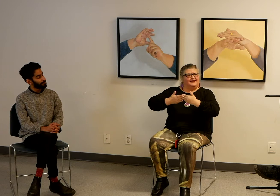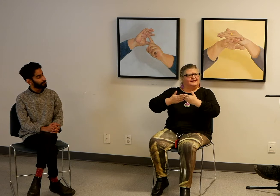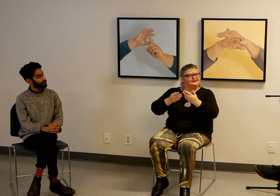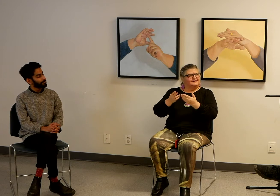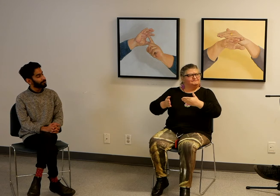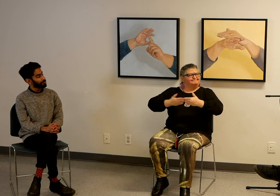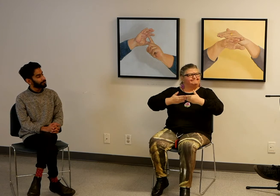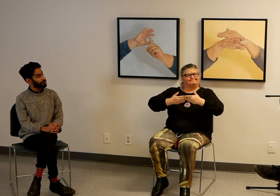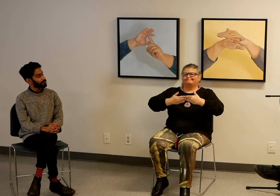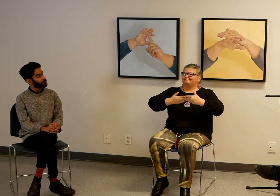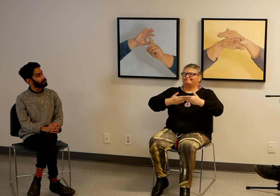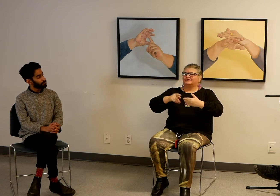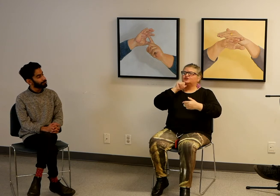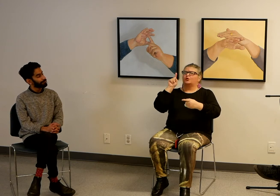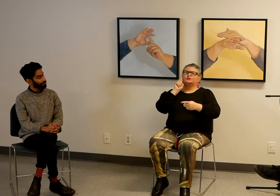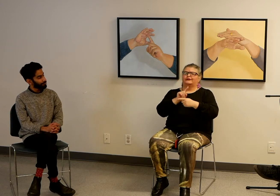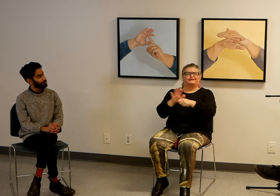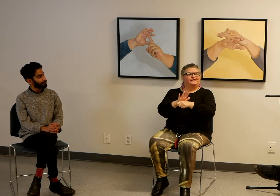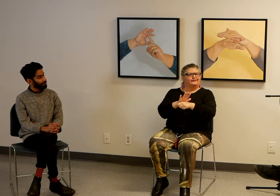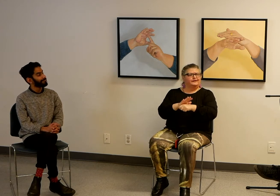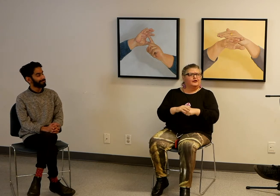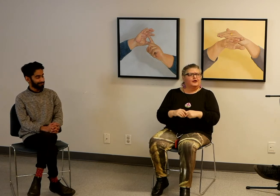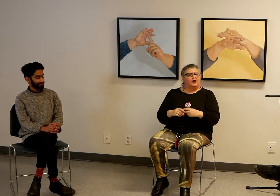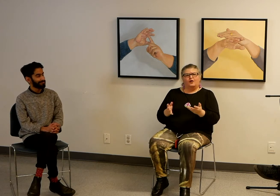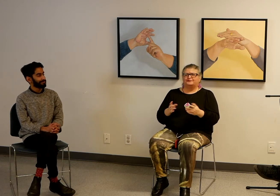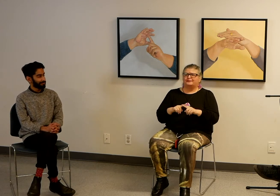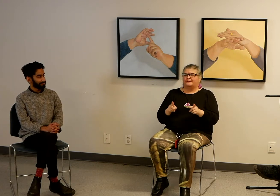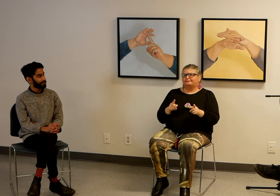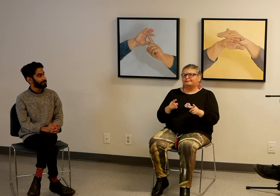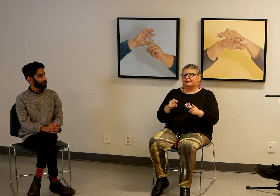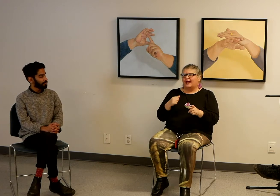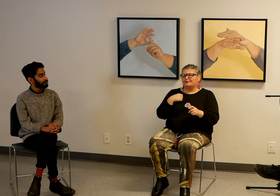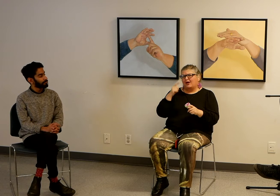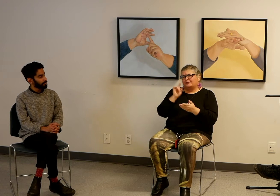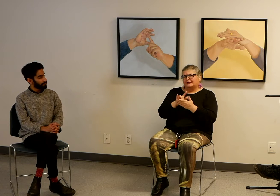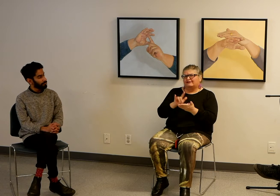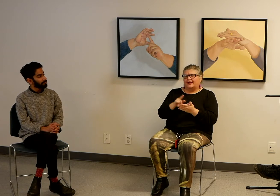And sometimes it's not easy because there's a lot of gatekeeping in the community.